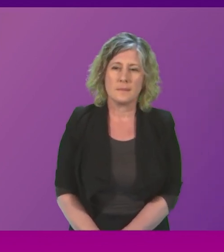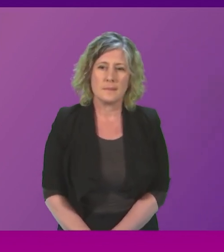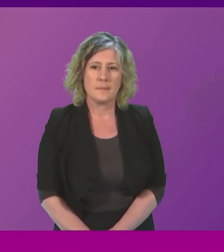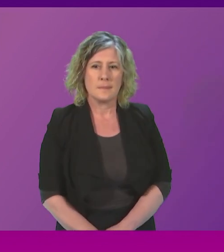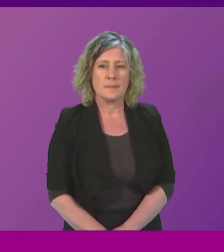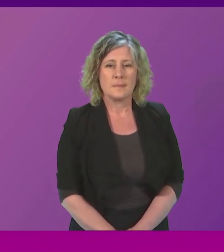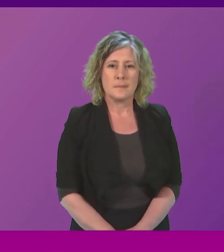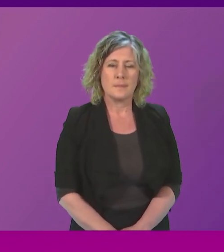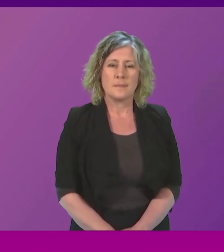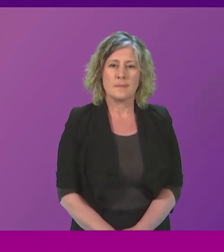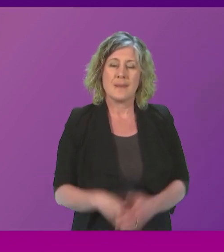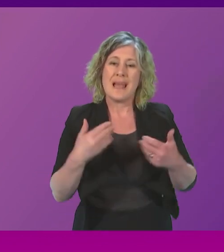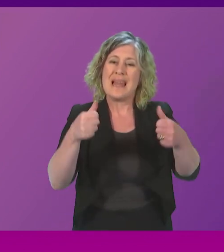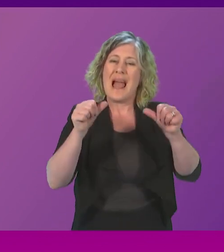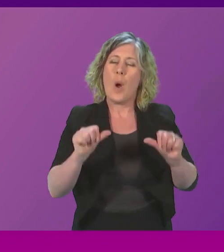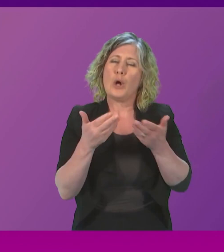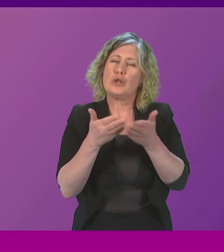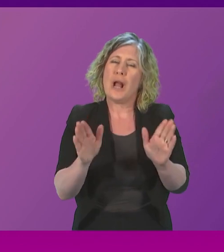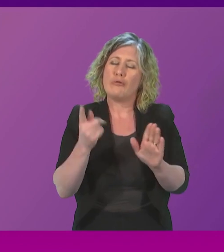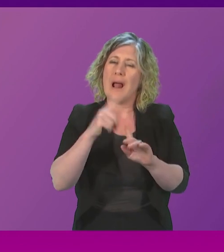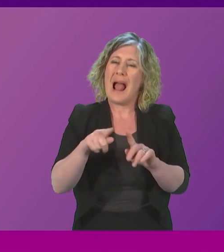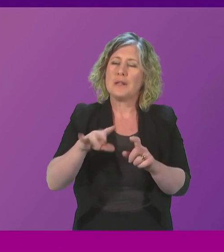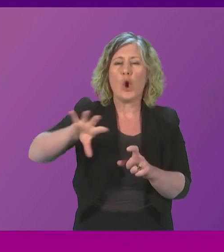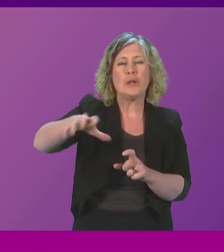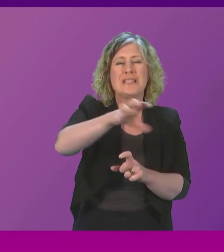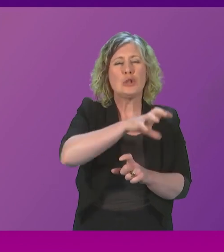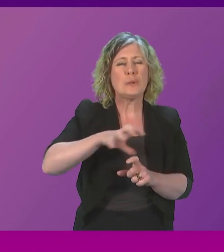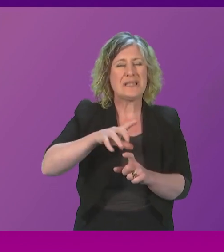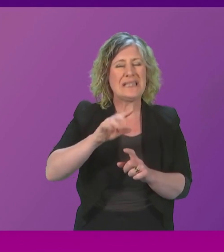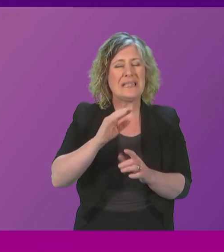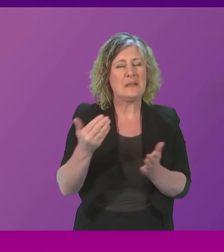We move to general and constituency supplementaries.